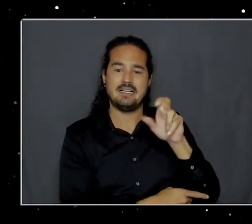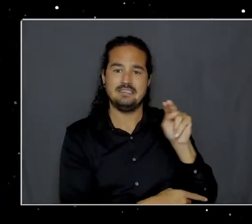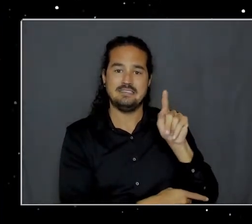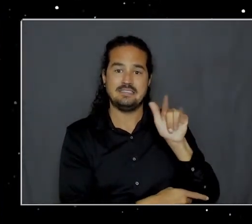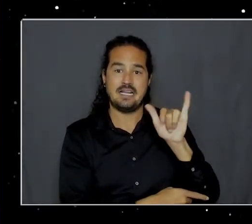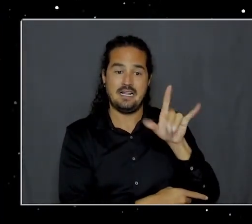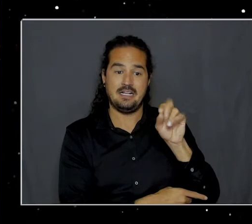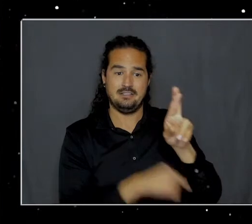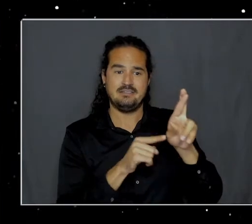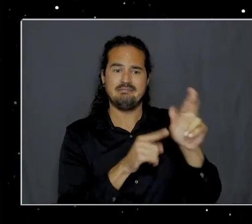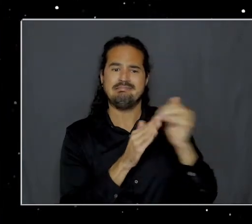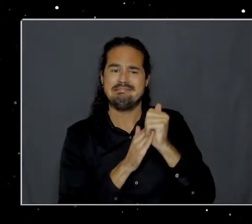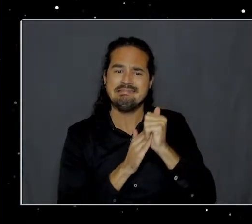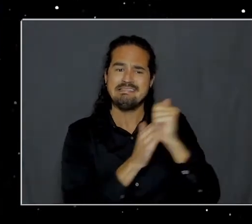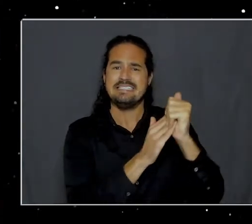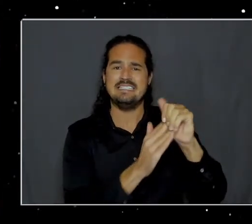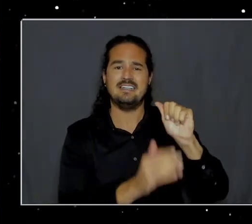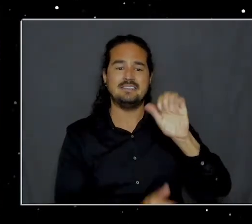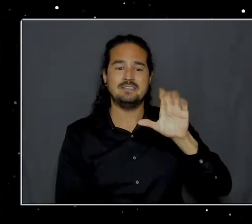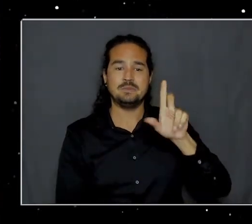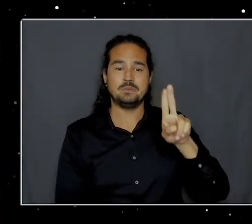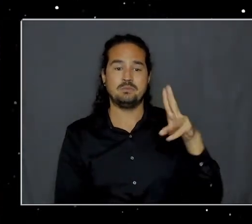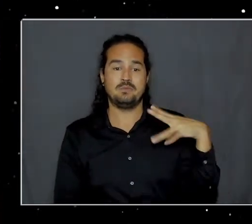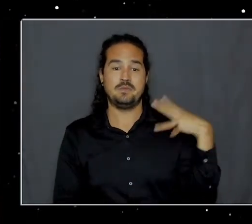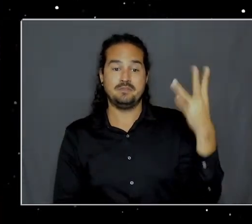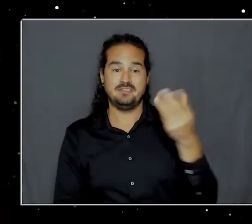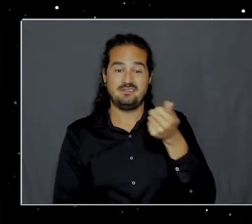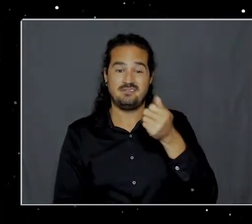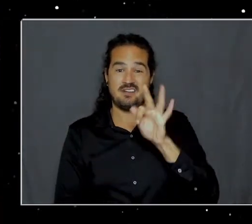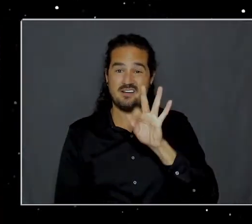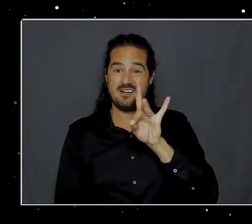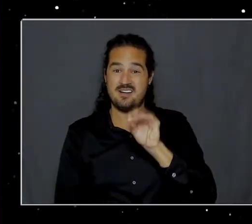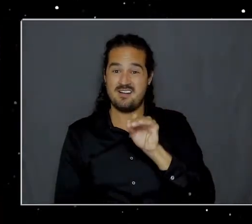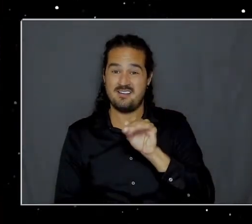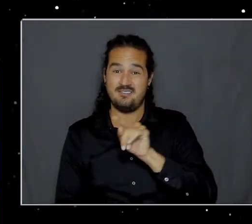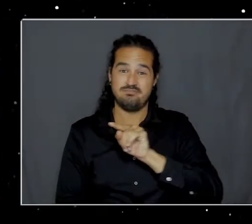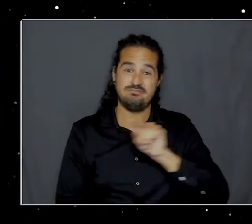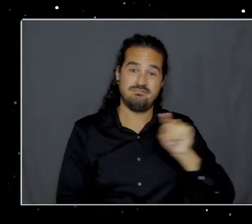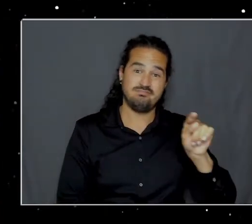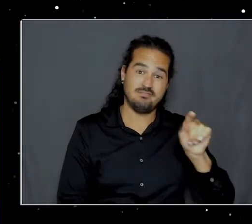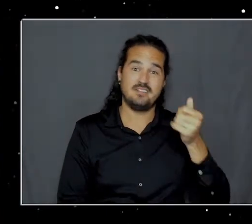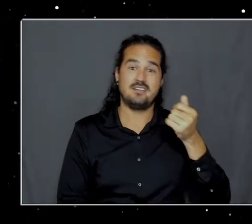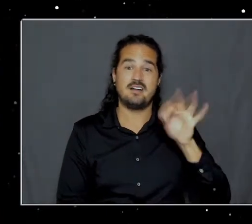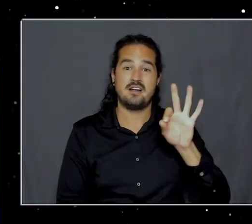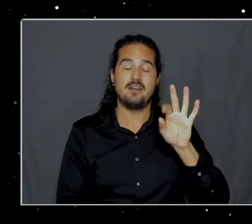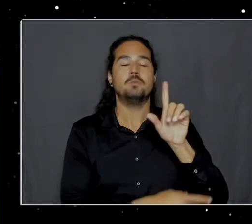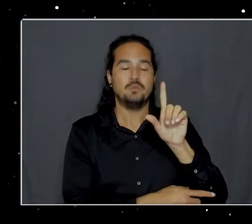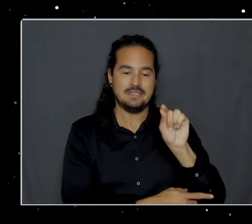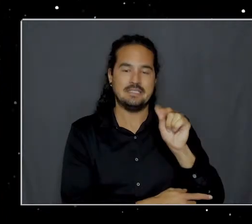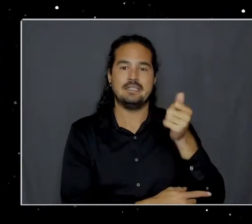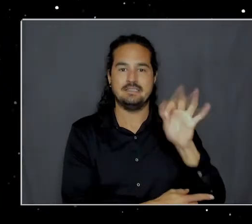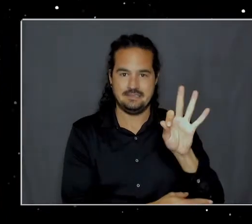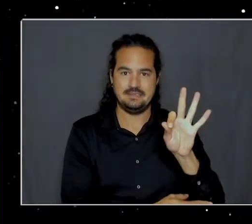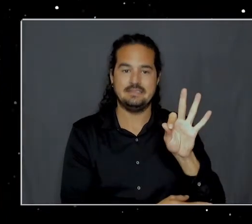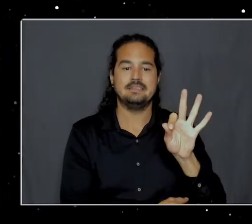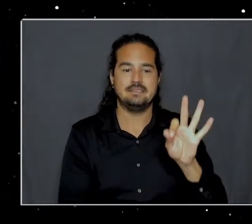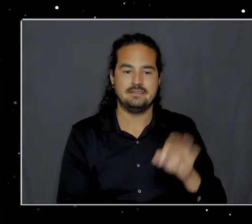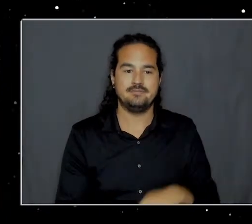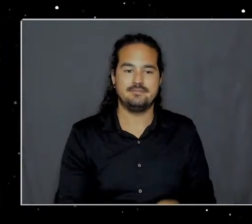THE ACLU OF WASHINGTON FROM 1980 TO 2019.